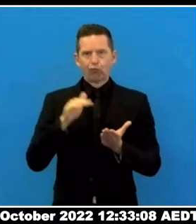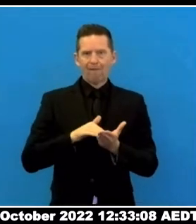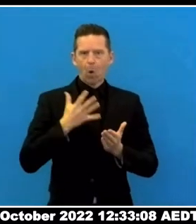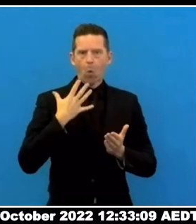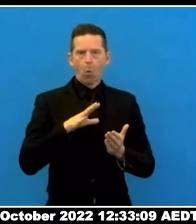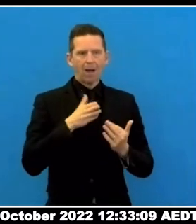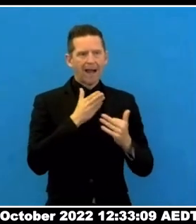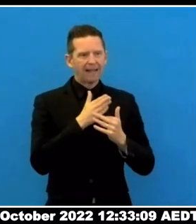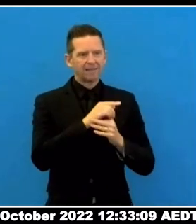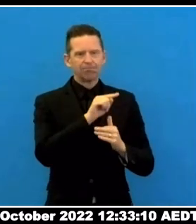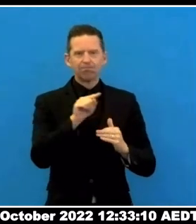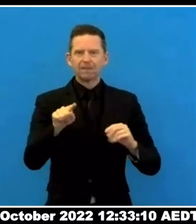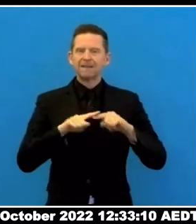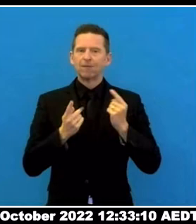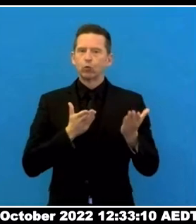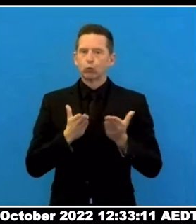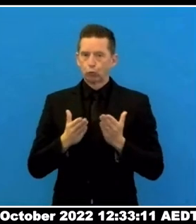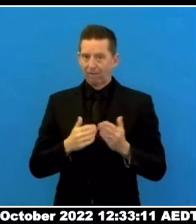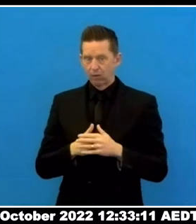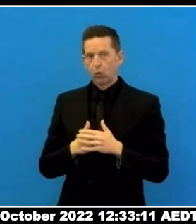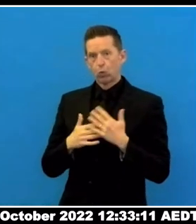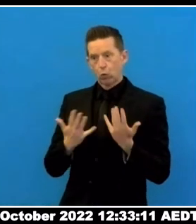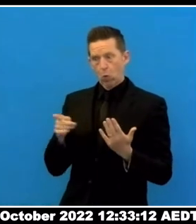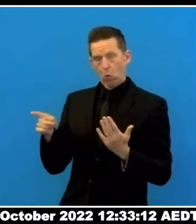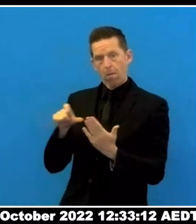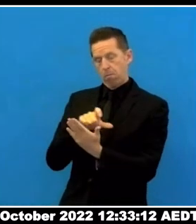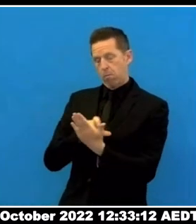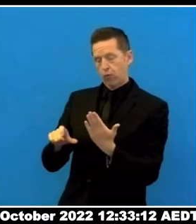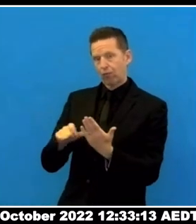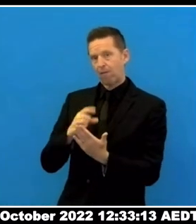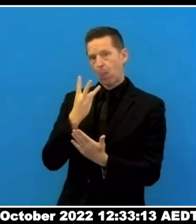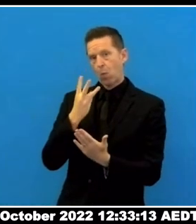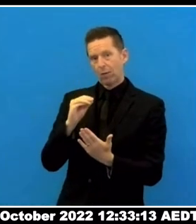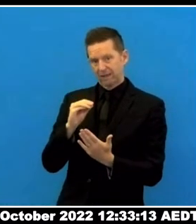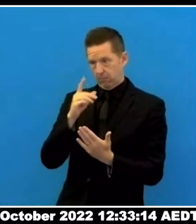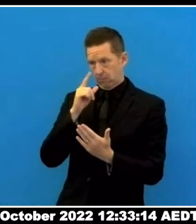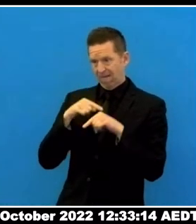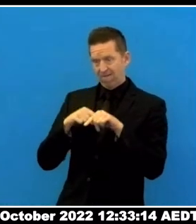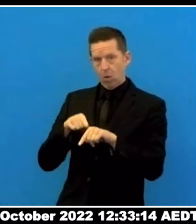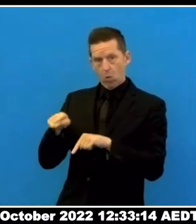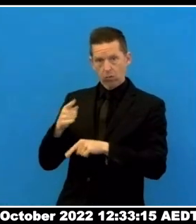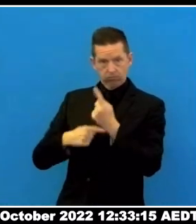So, do you I think I'm Commissioners, we're up to paragraph 30, if that helps to follow along. Yes. Over to you.